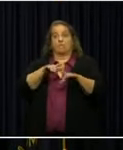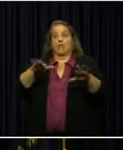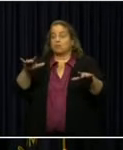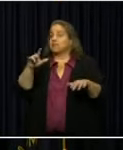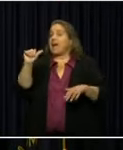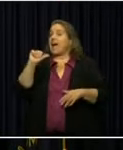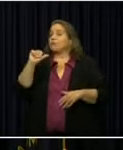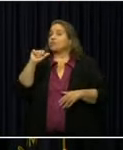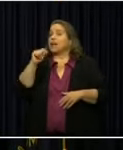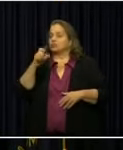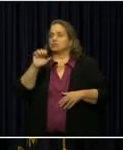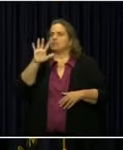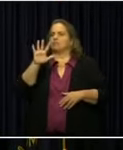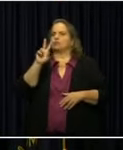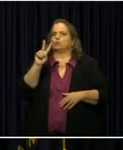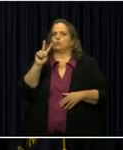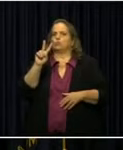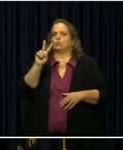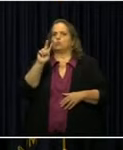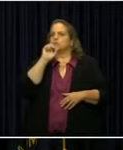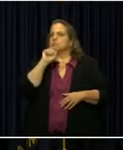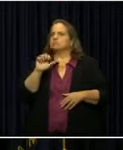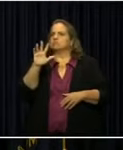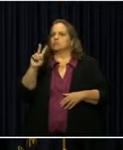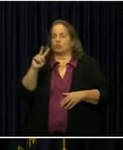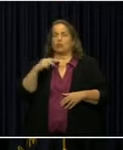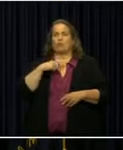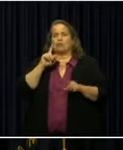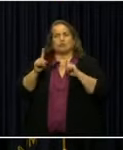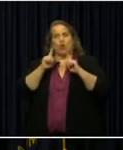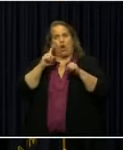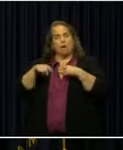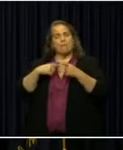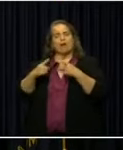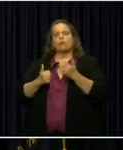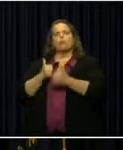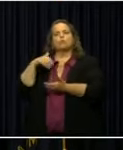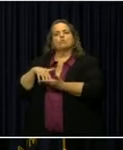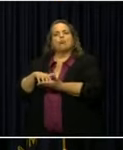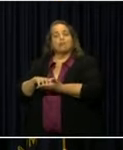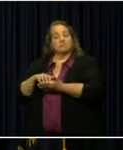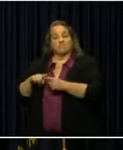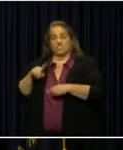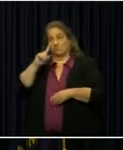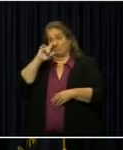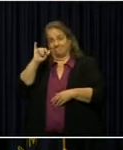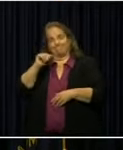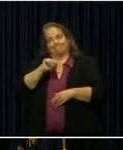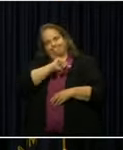FRANKLIN, GRANT, HANCOCK, JESSAMINE WITH KNOX, LA WITHDREW